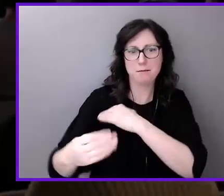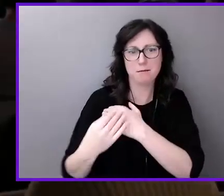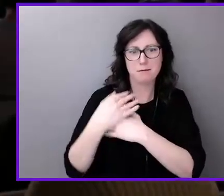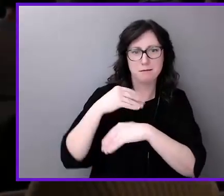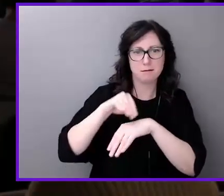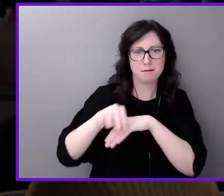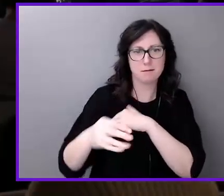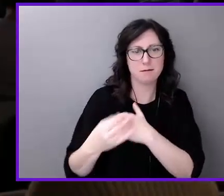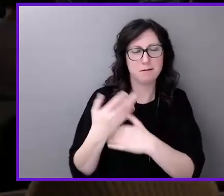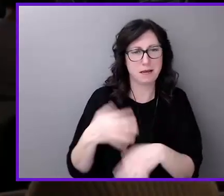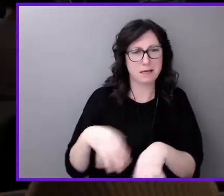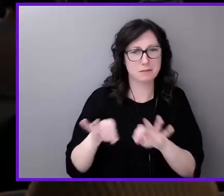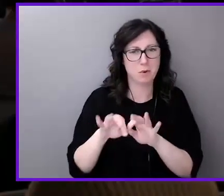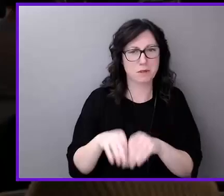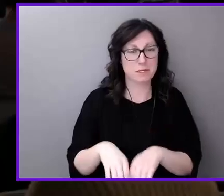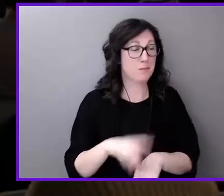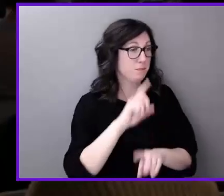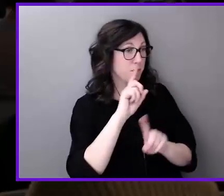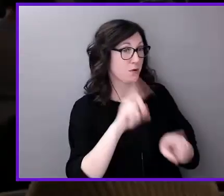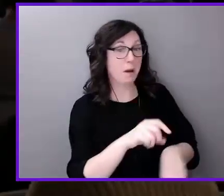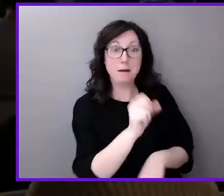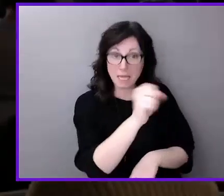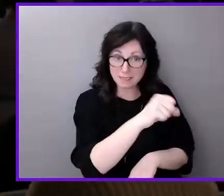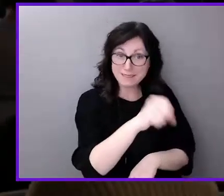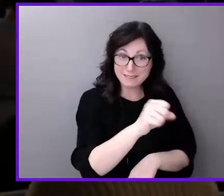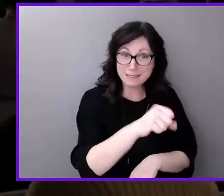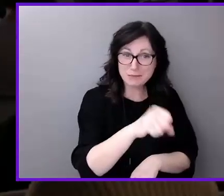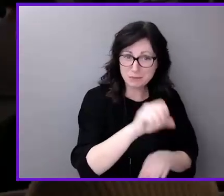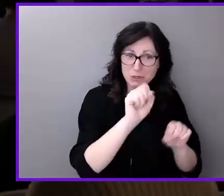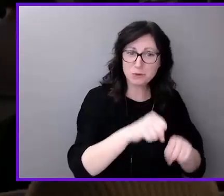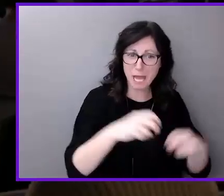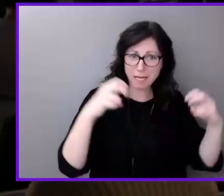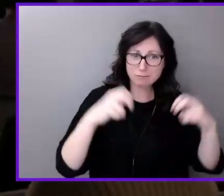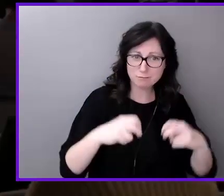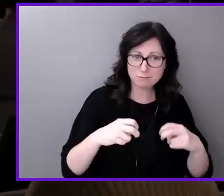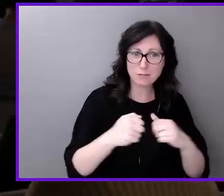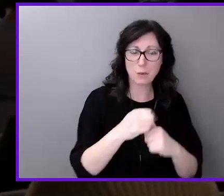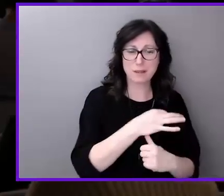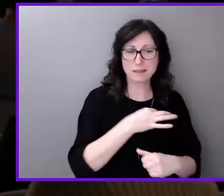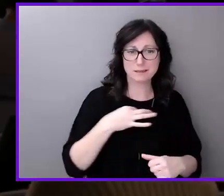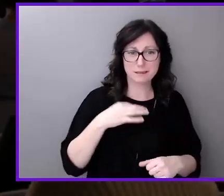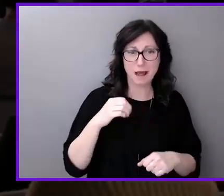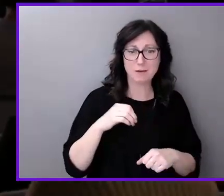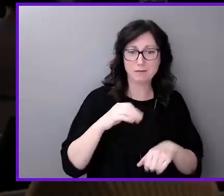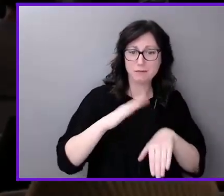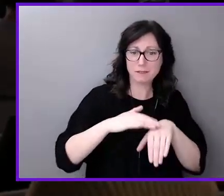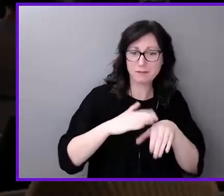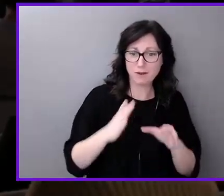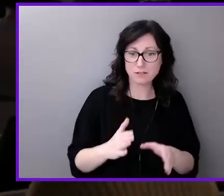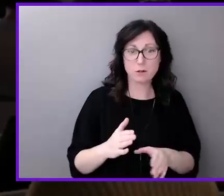So the answer to your question is yes, especially for the Indigenous program (CKS).